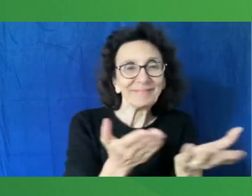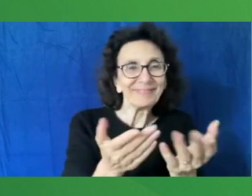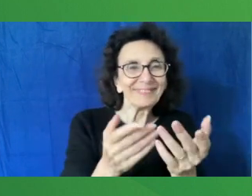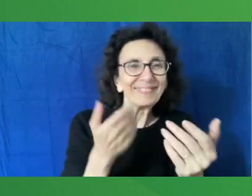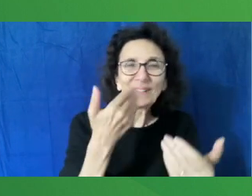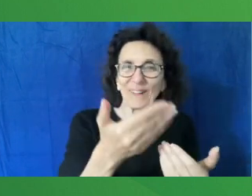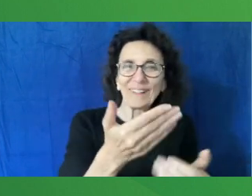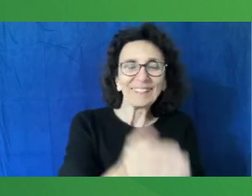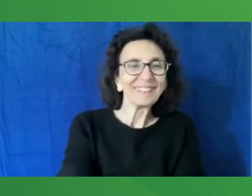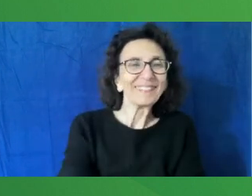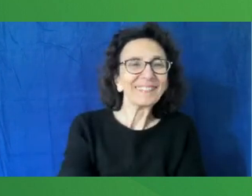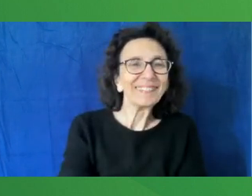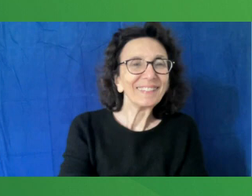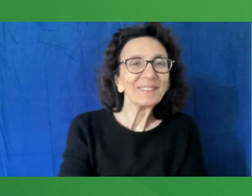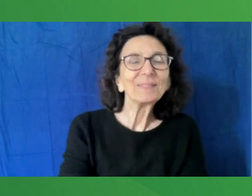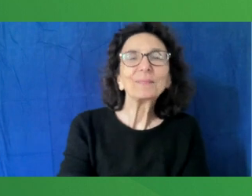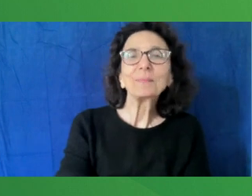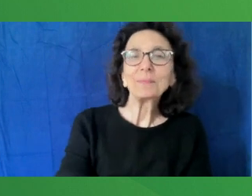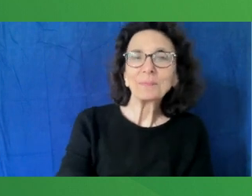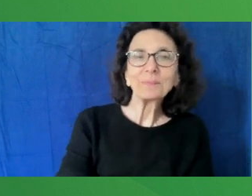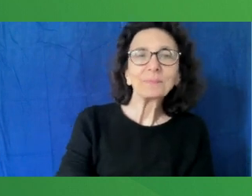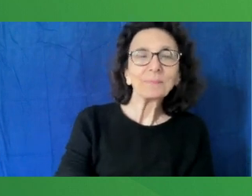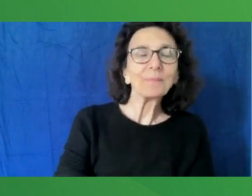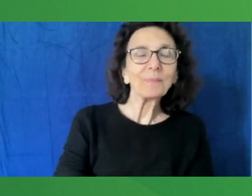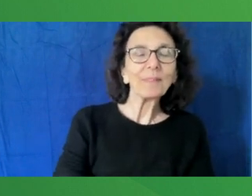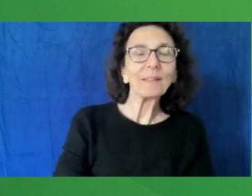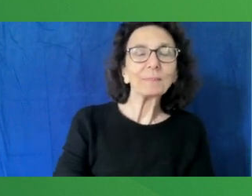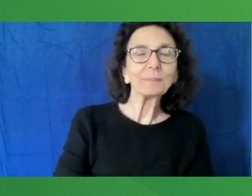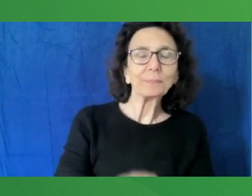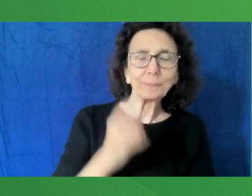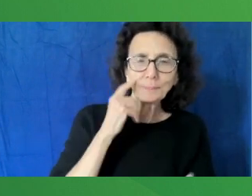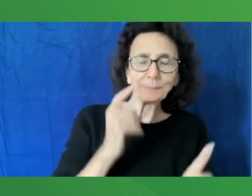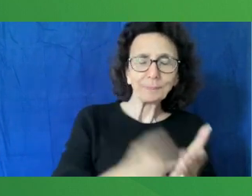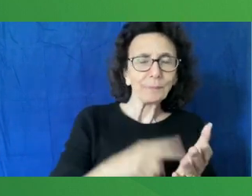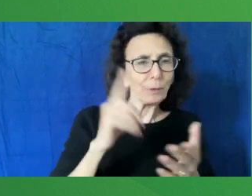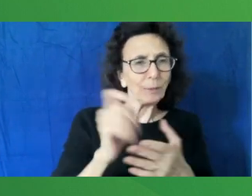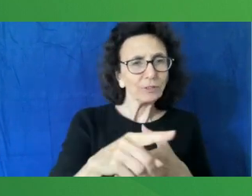So I see a question about Florida.